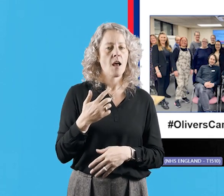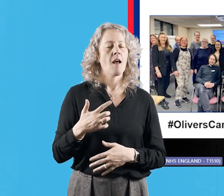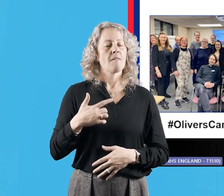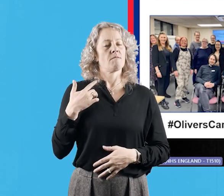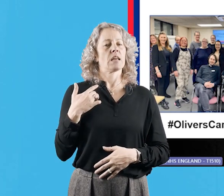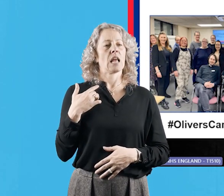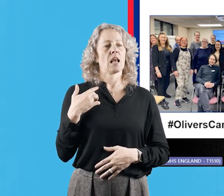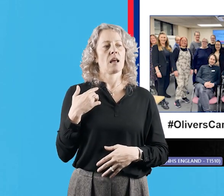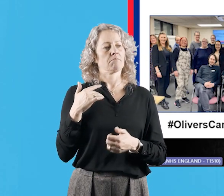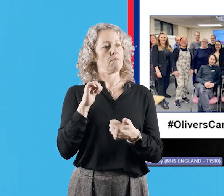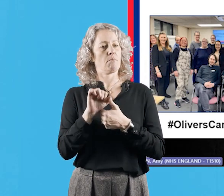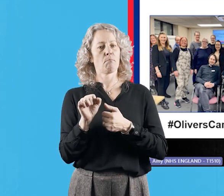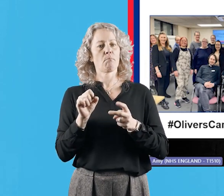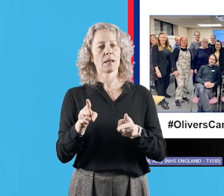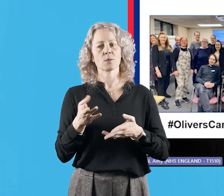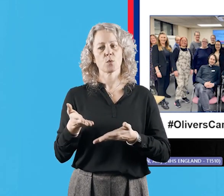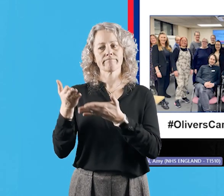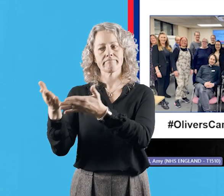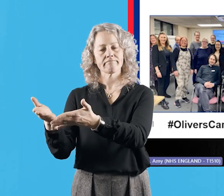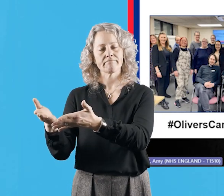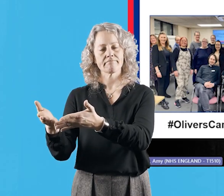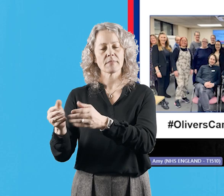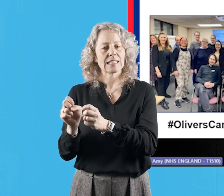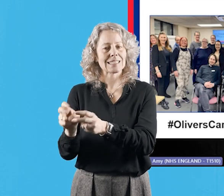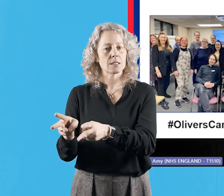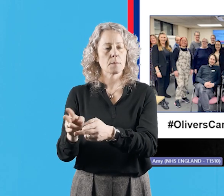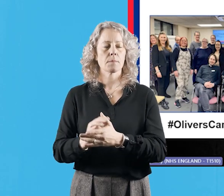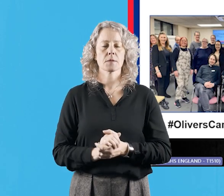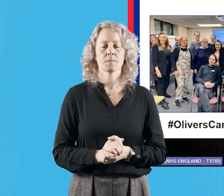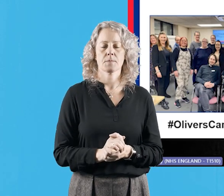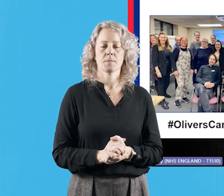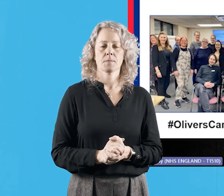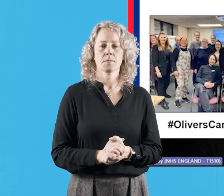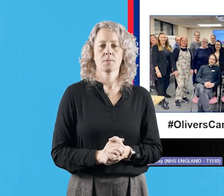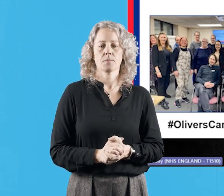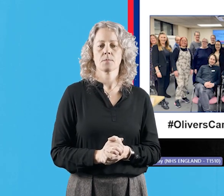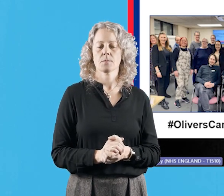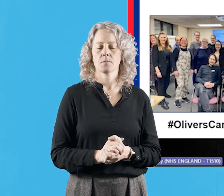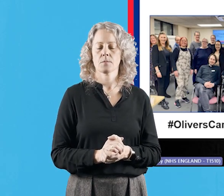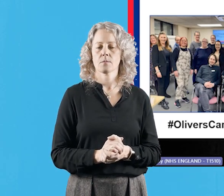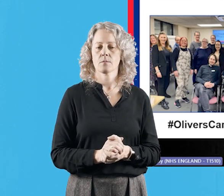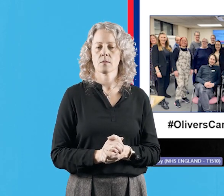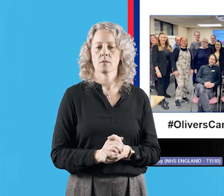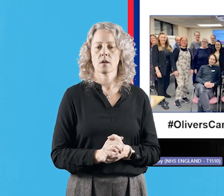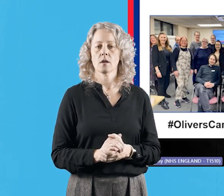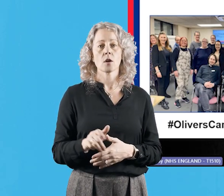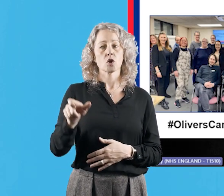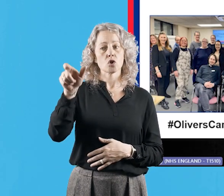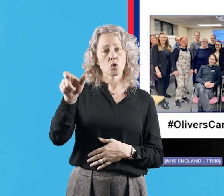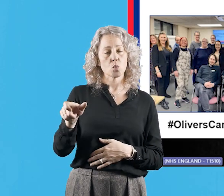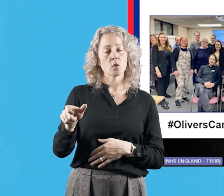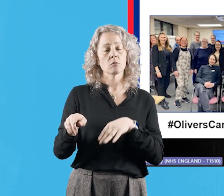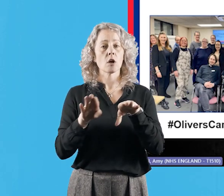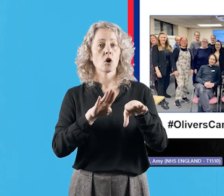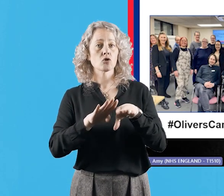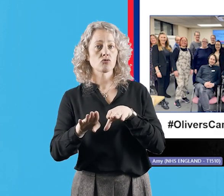felt like the best suggestion we could give two systems and regions was to get students and trainees to do